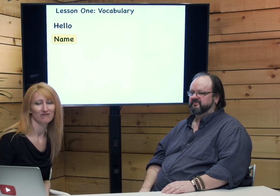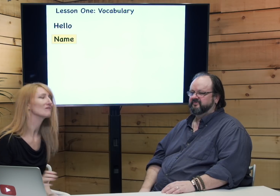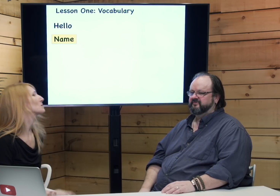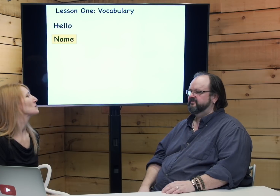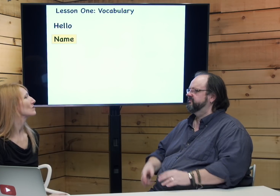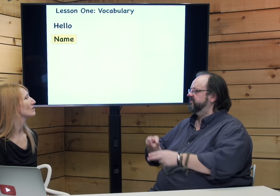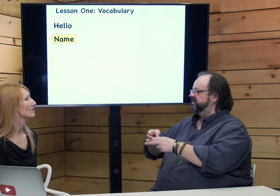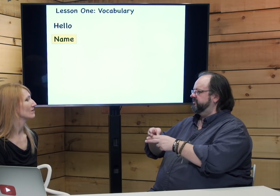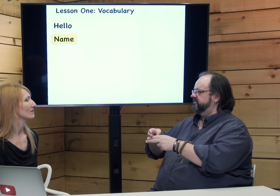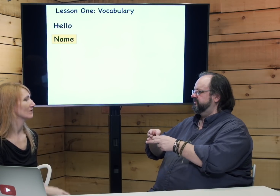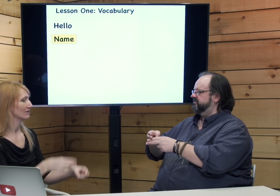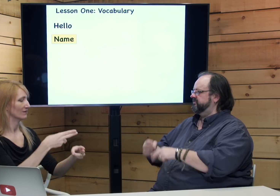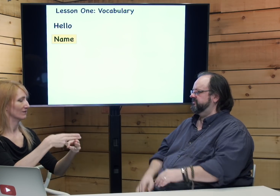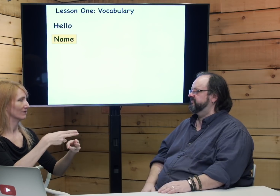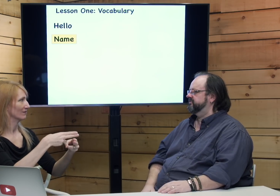name